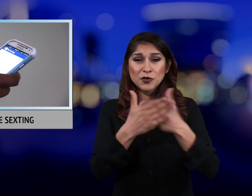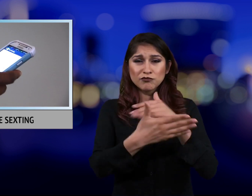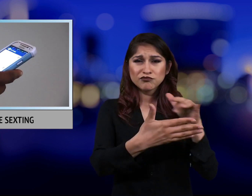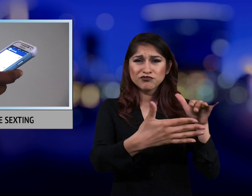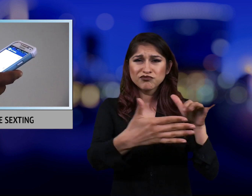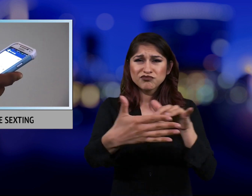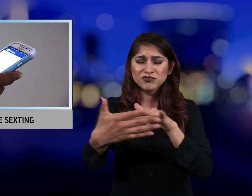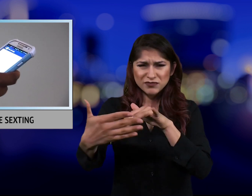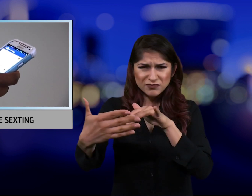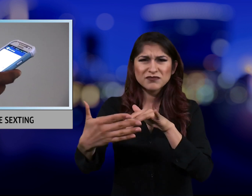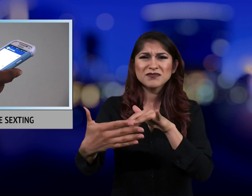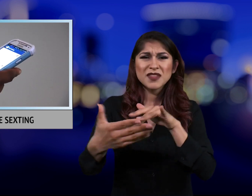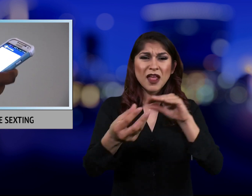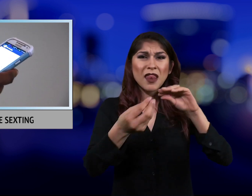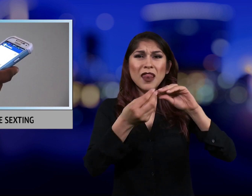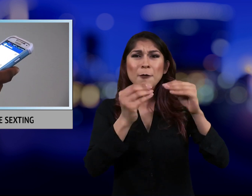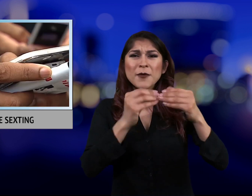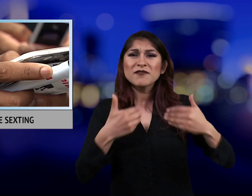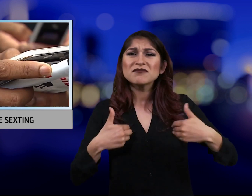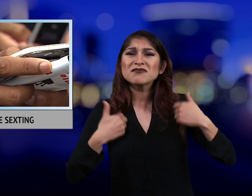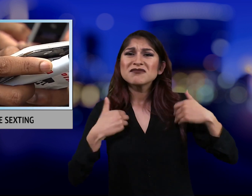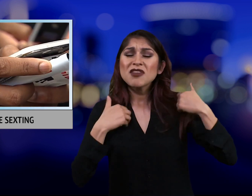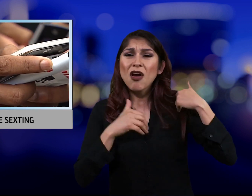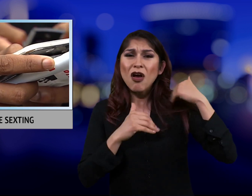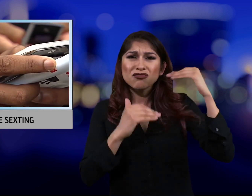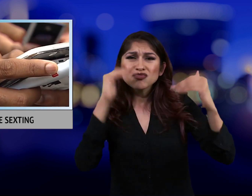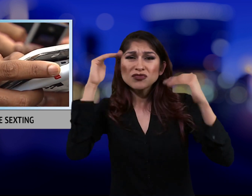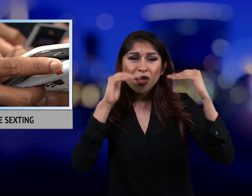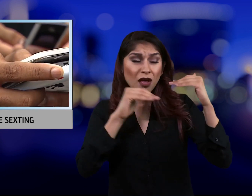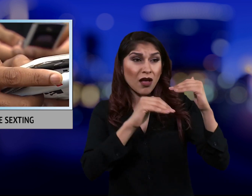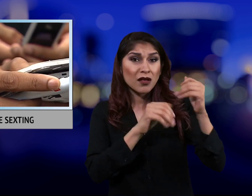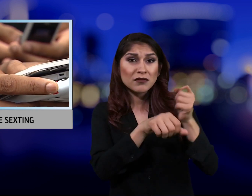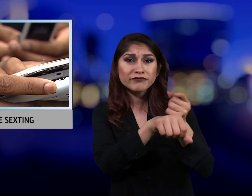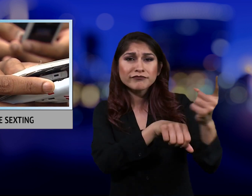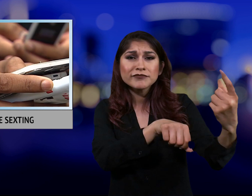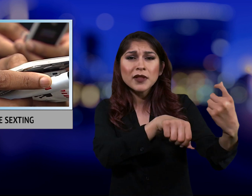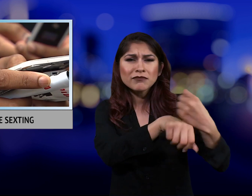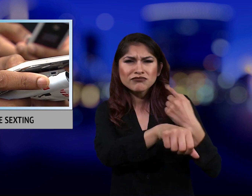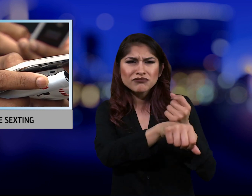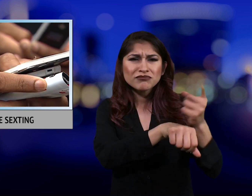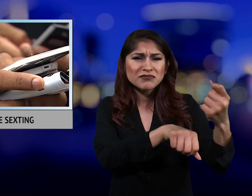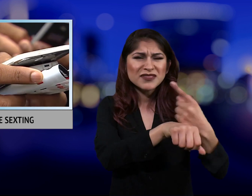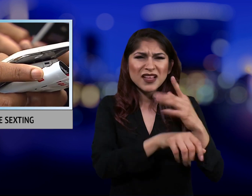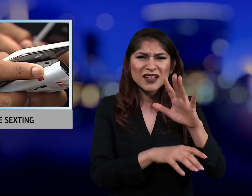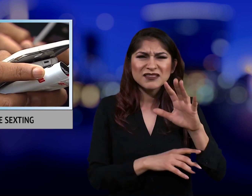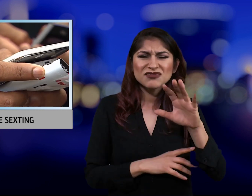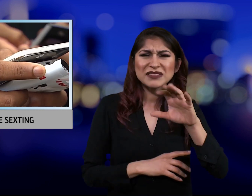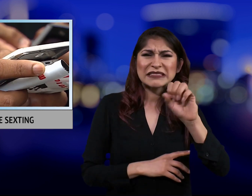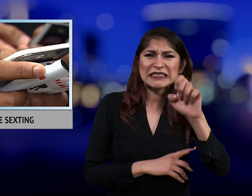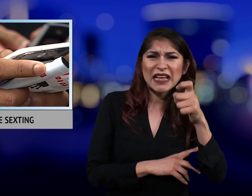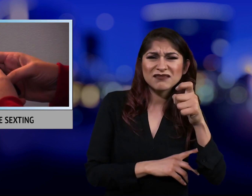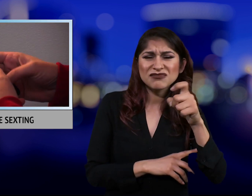A new study shows a rise in the number of teens either sending or receiving sexually